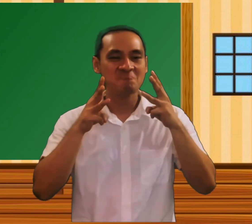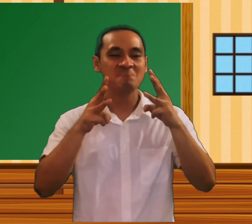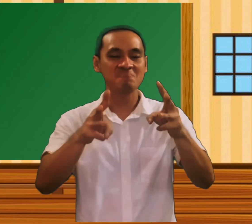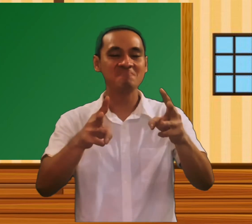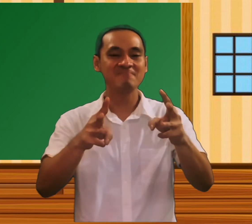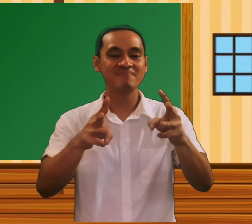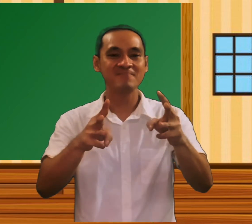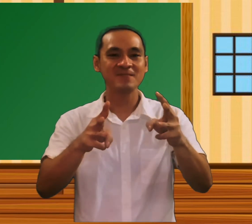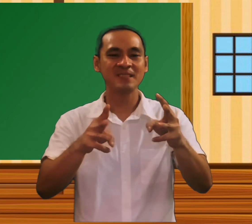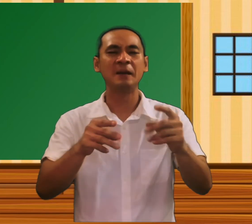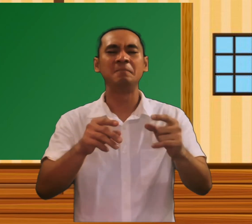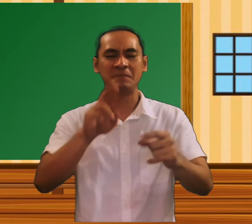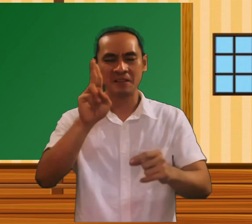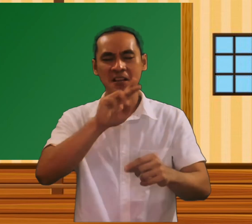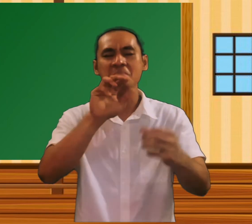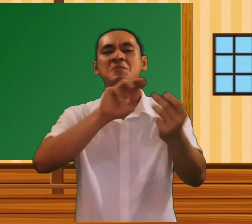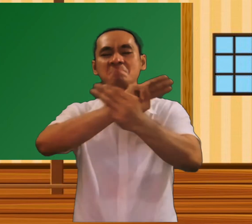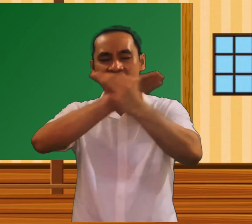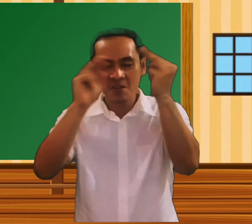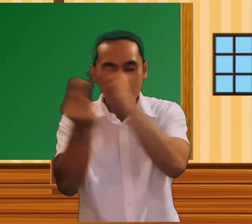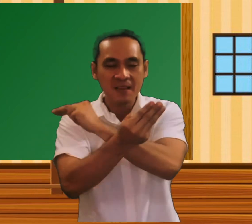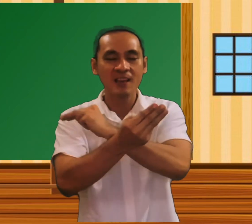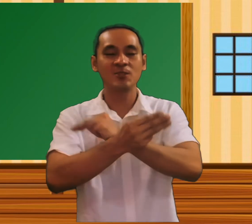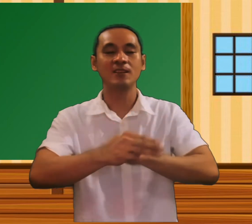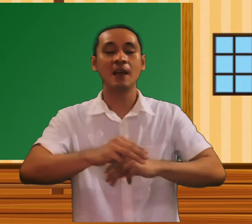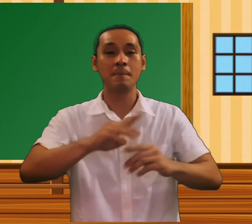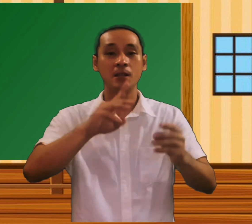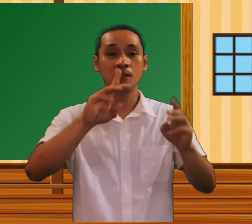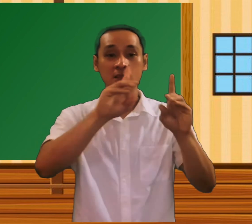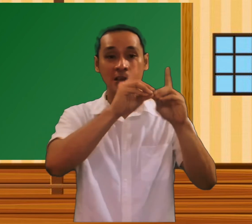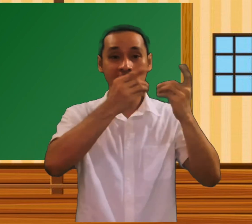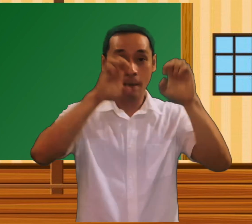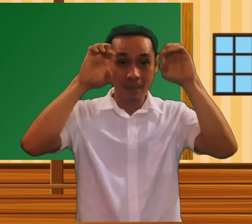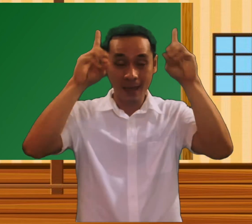include modification of the dep ed k-12 curriculum